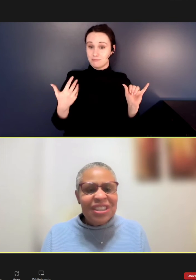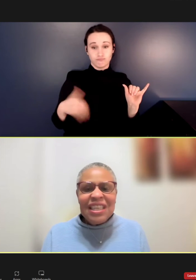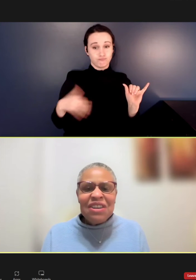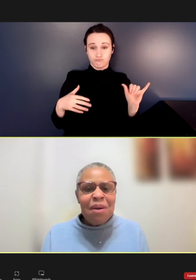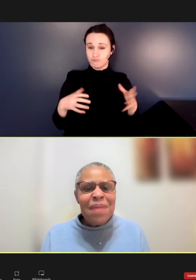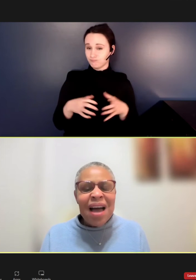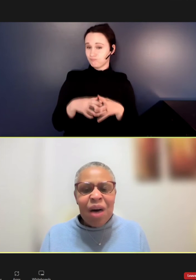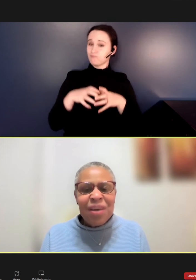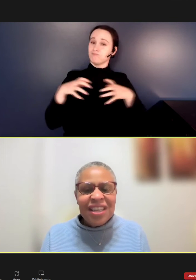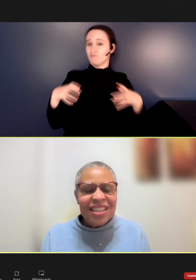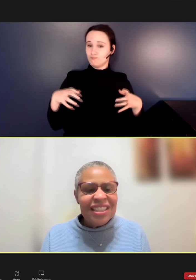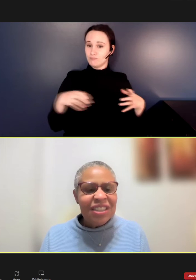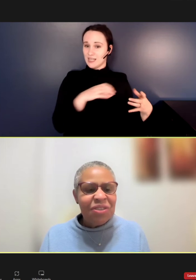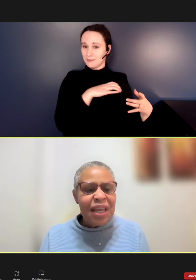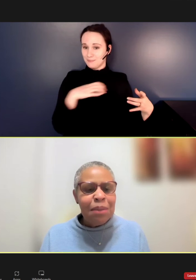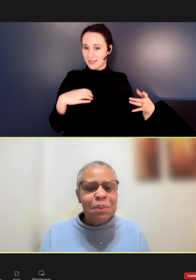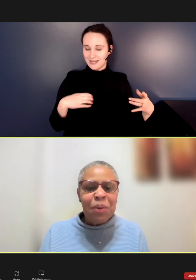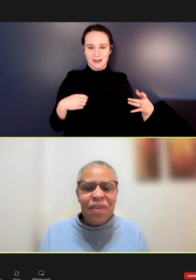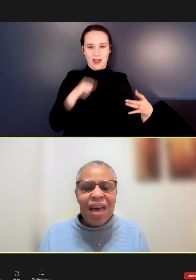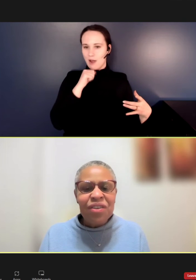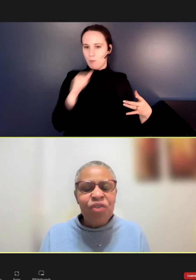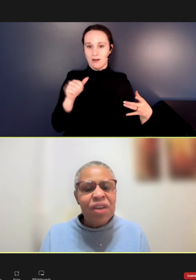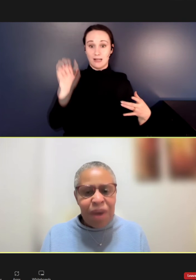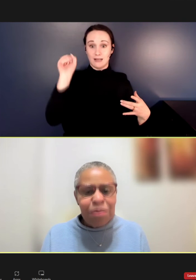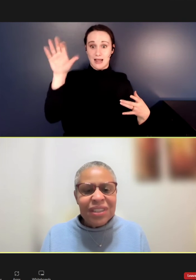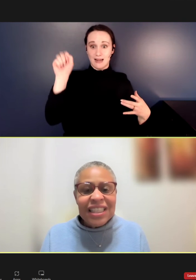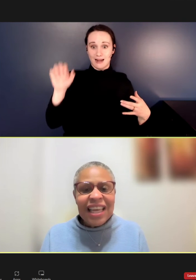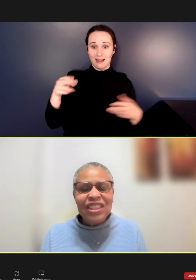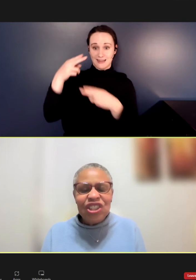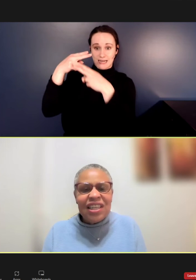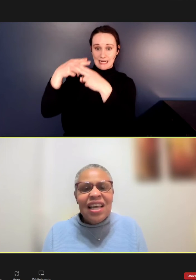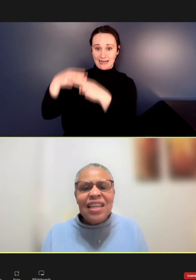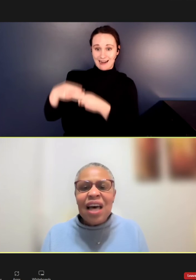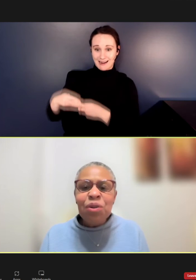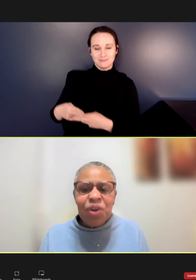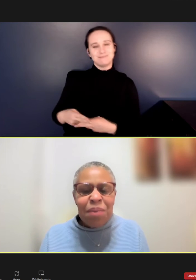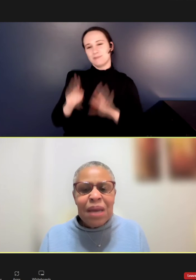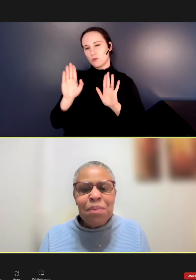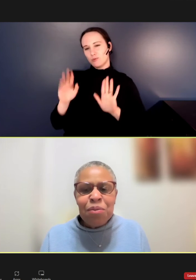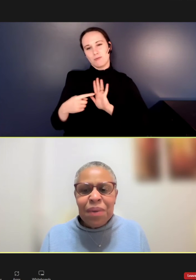see here. I'm not going to list their names. But we've had great representation, not only on paper